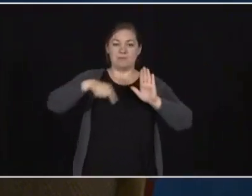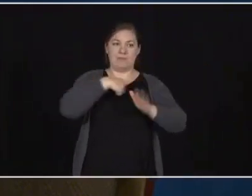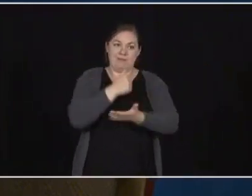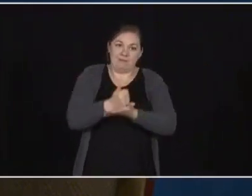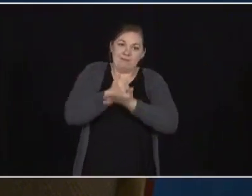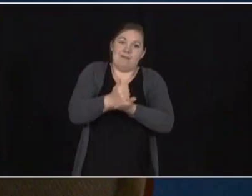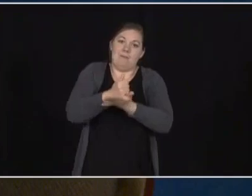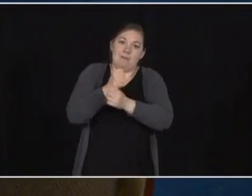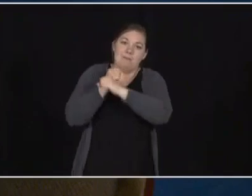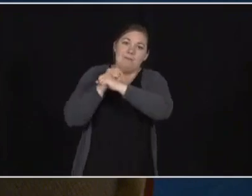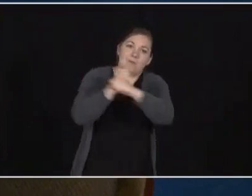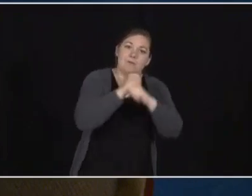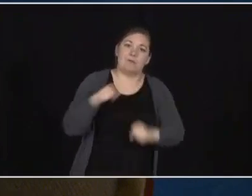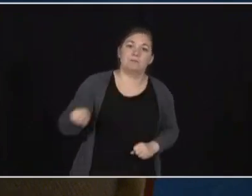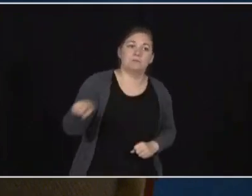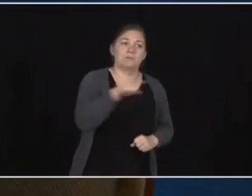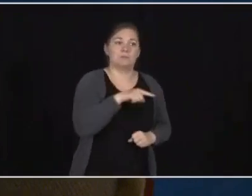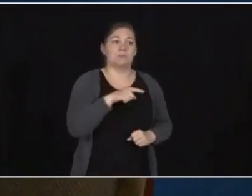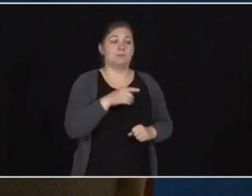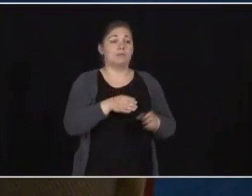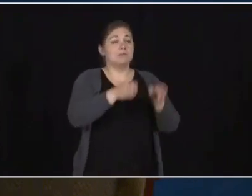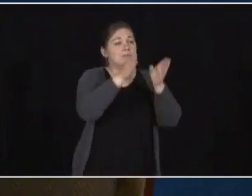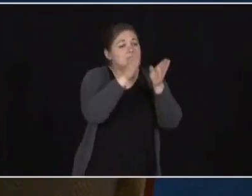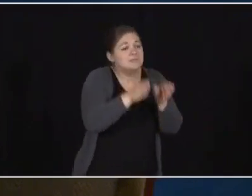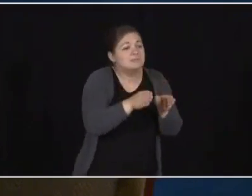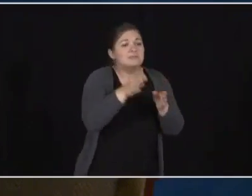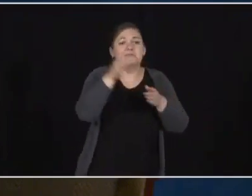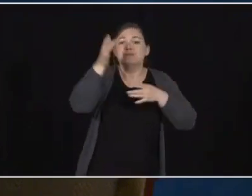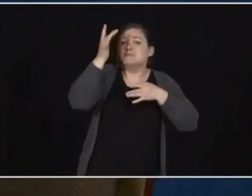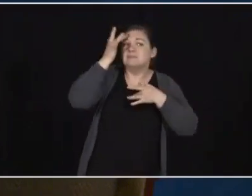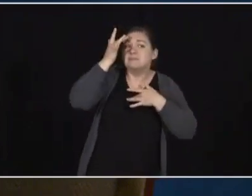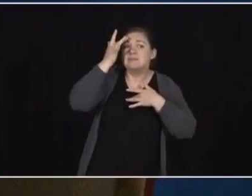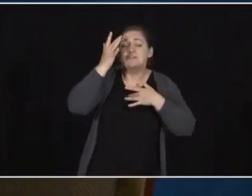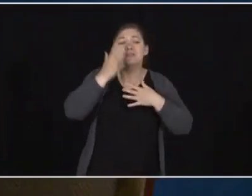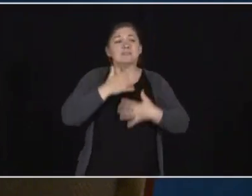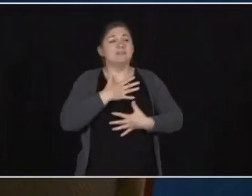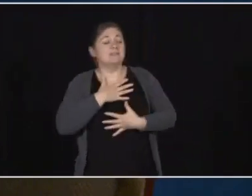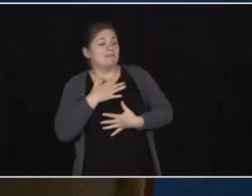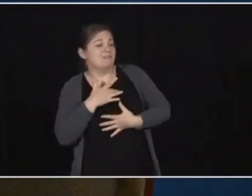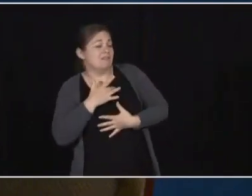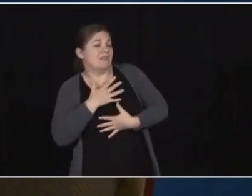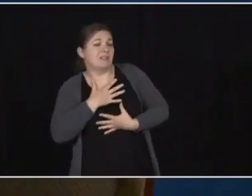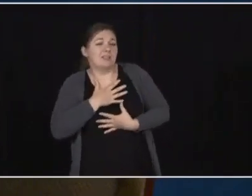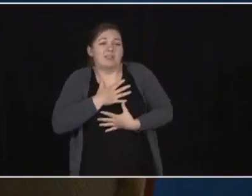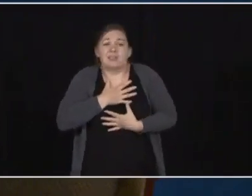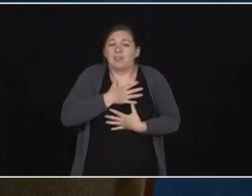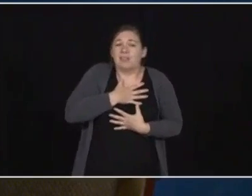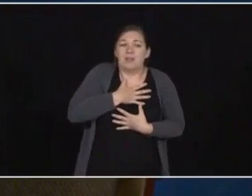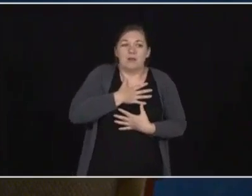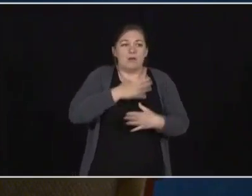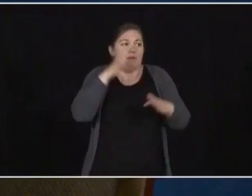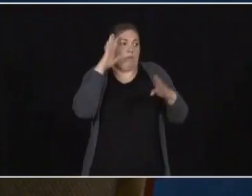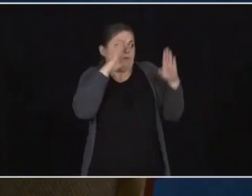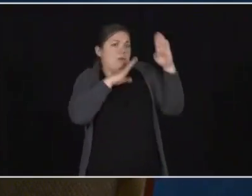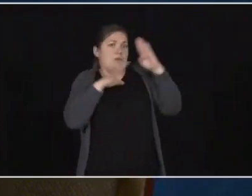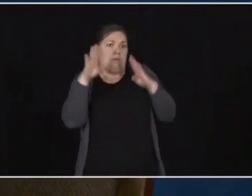getting to the parties. Number one making sure everybody is safe and helping to ensure that. If there's somebody who is symptomatic or sick or